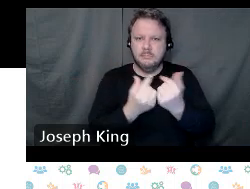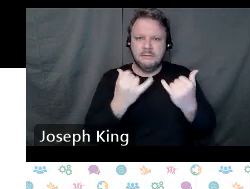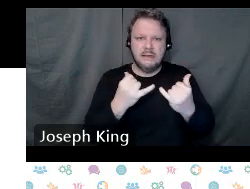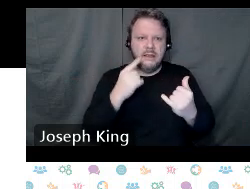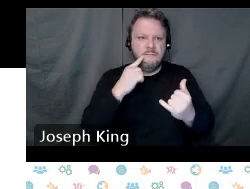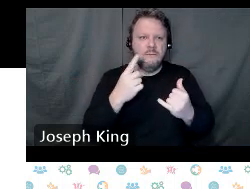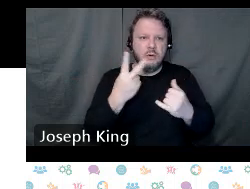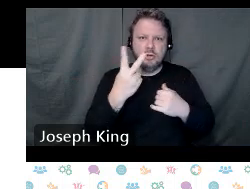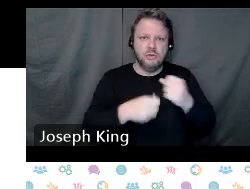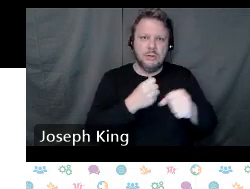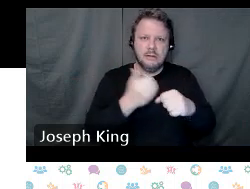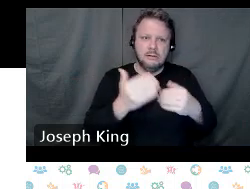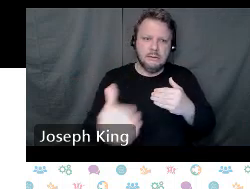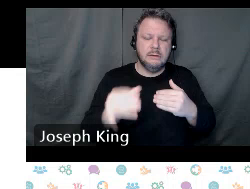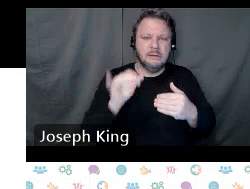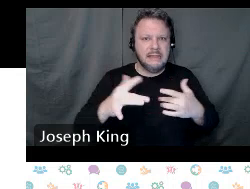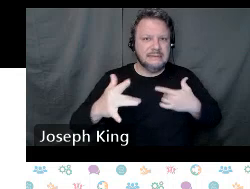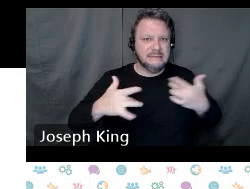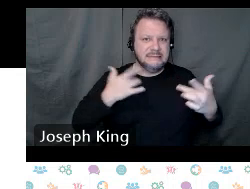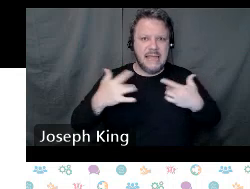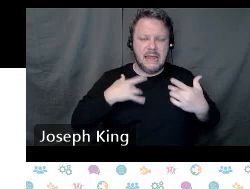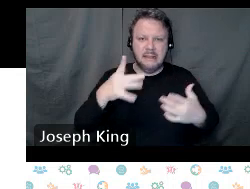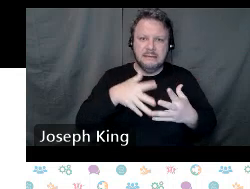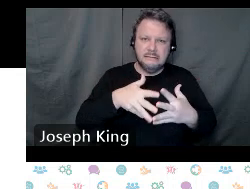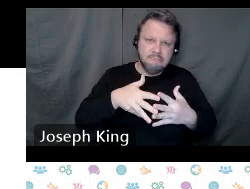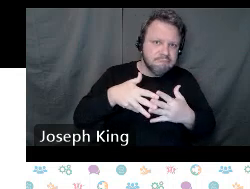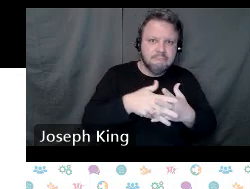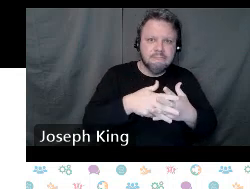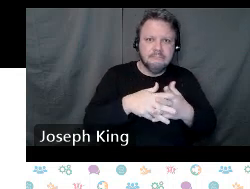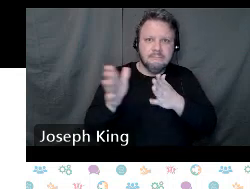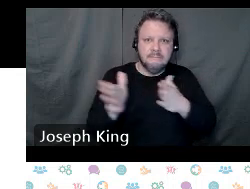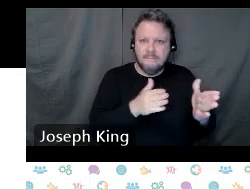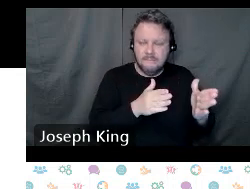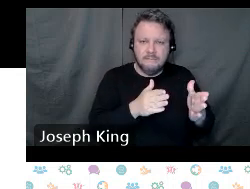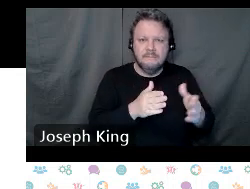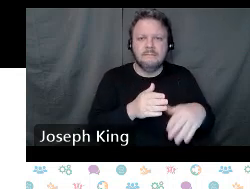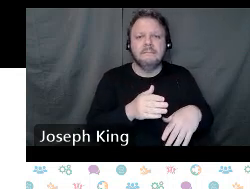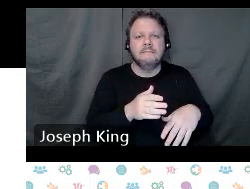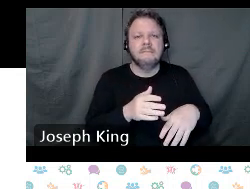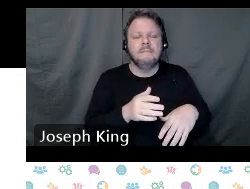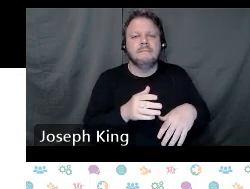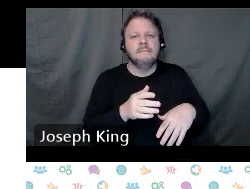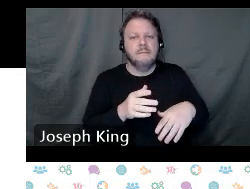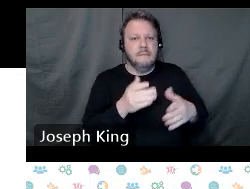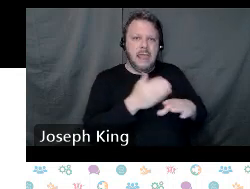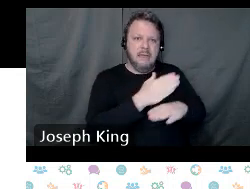Well, for the next two years, which is really exciting, this implementation phase after working to write it,